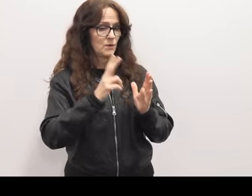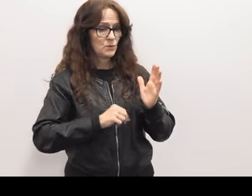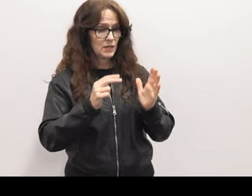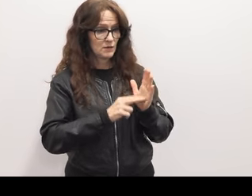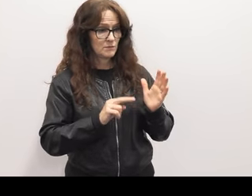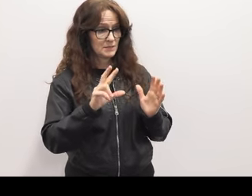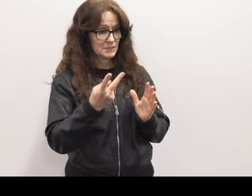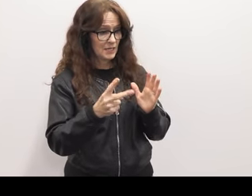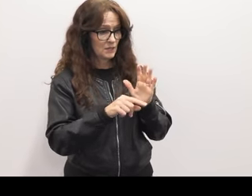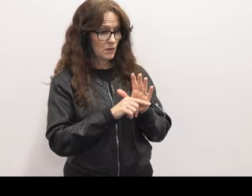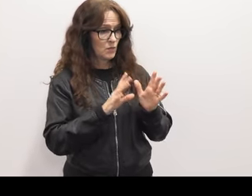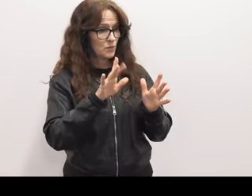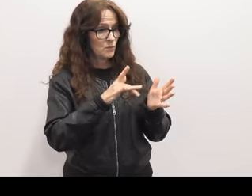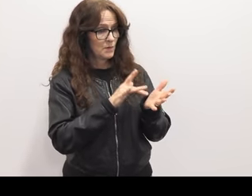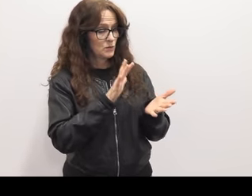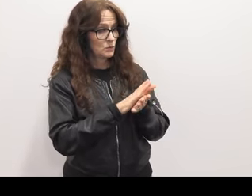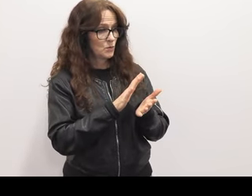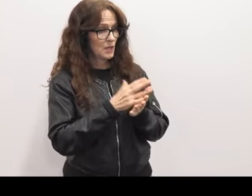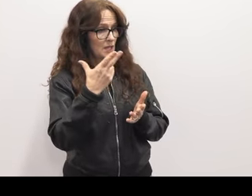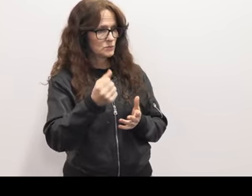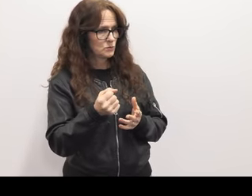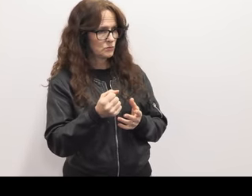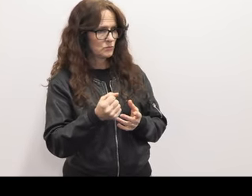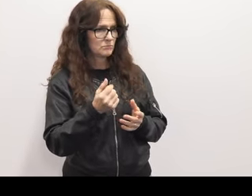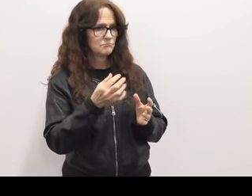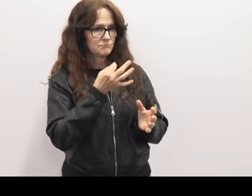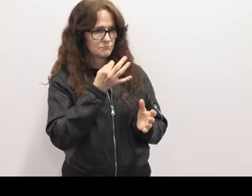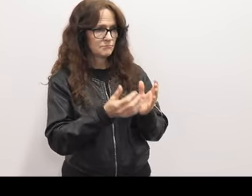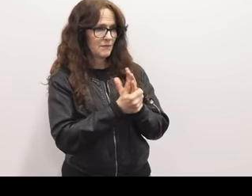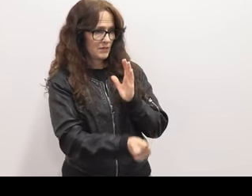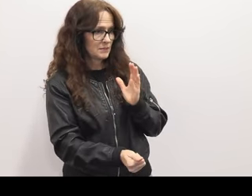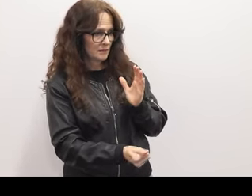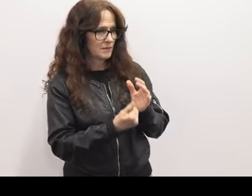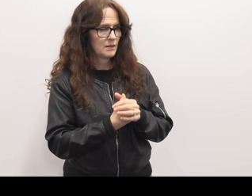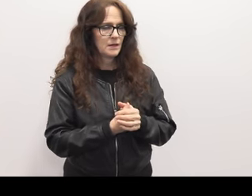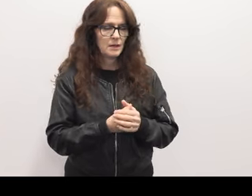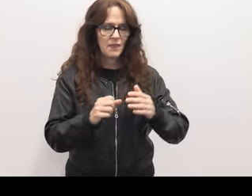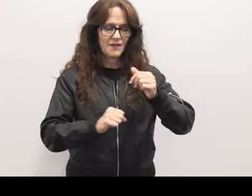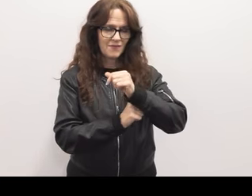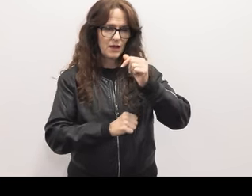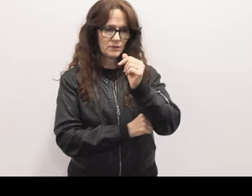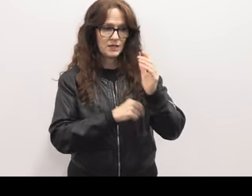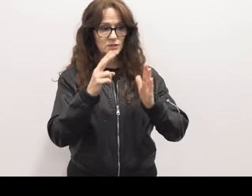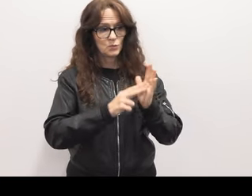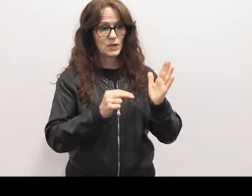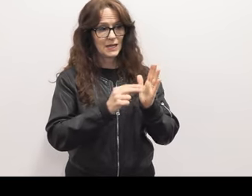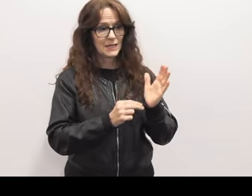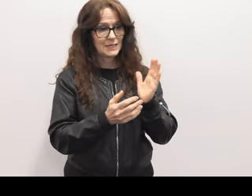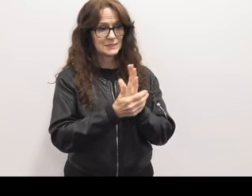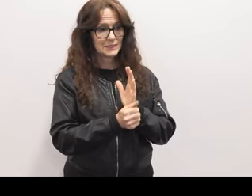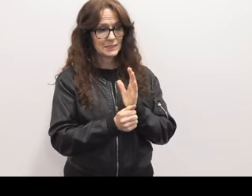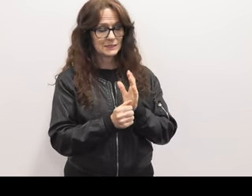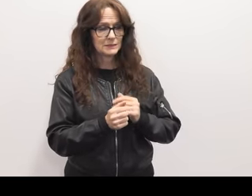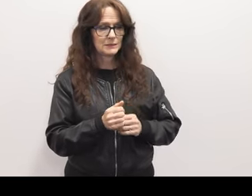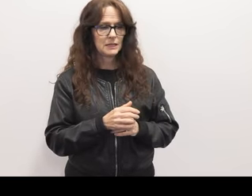through middle school and high school. We are, you saw the foundational reading skills assessment data earlier that Ms. Madrigal shared.